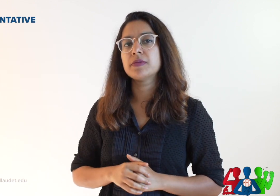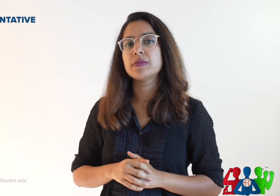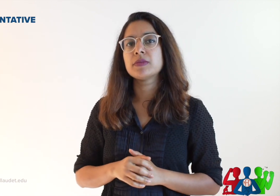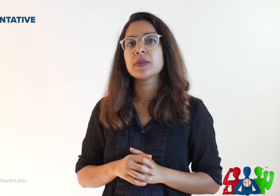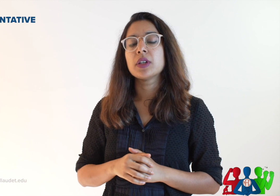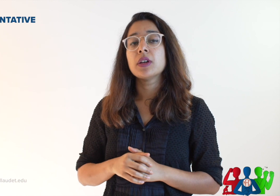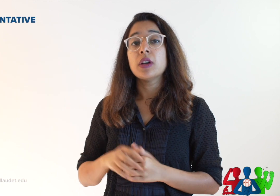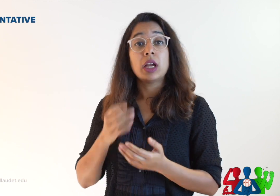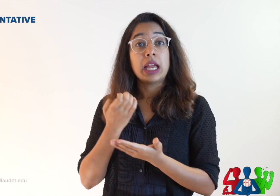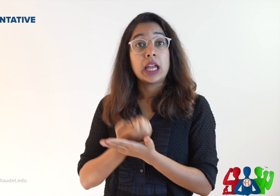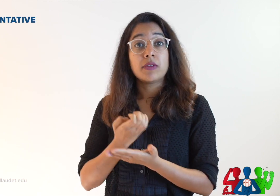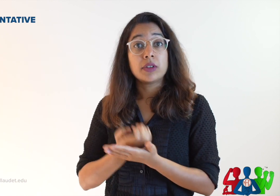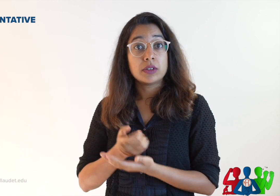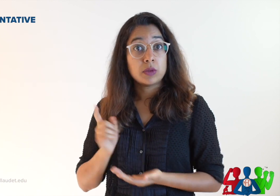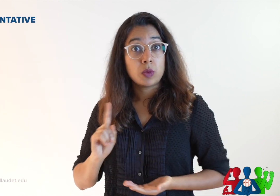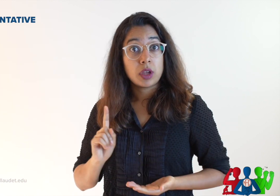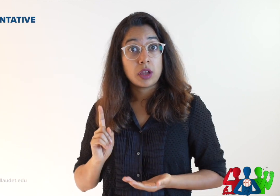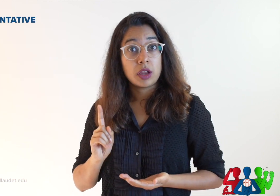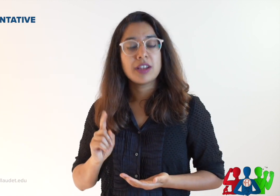again, focused on our essential question.